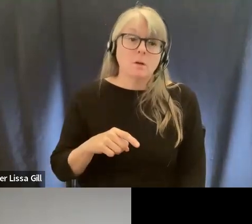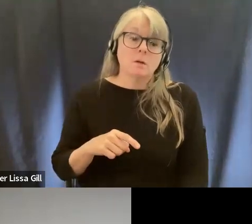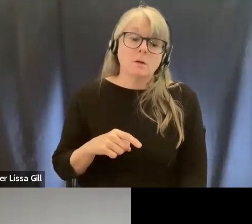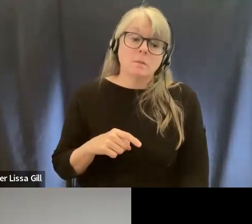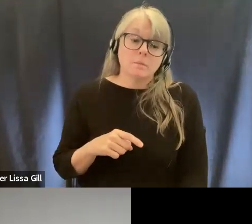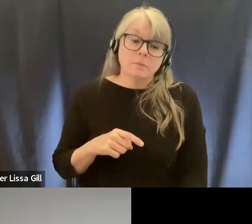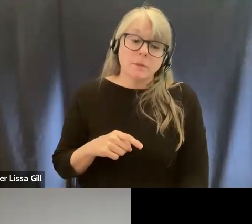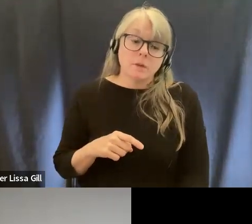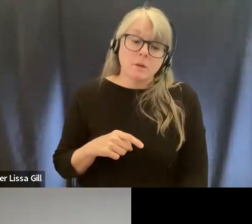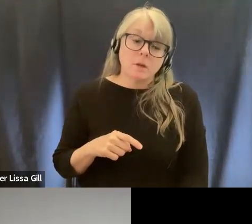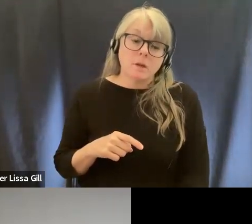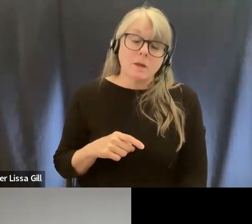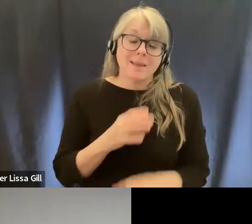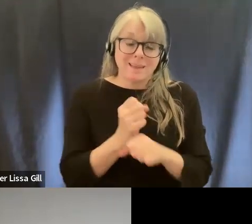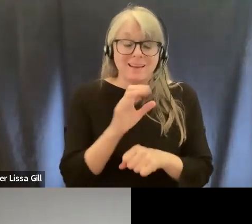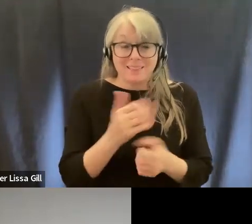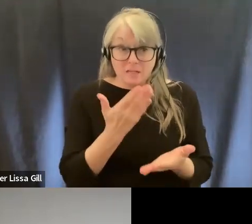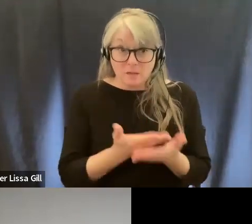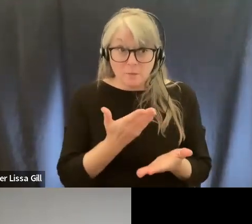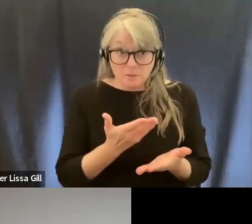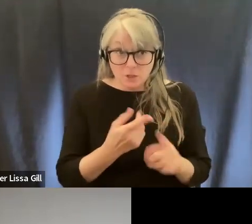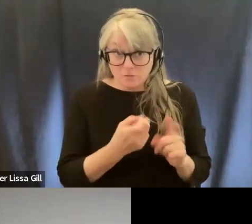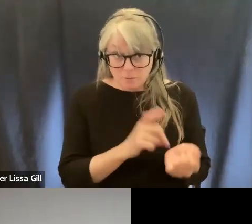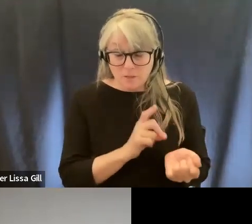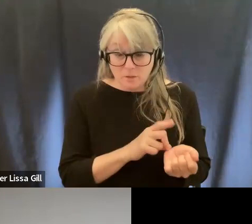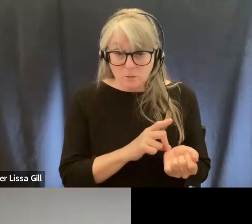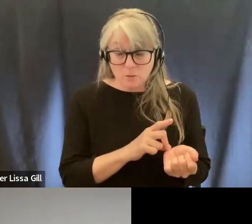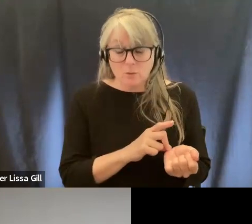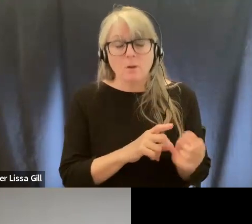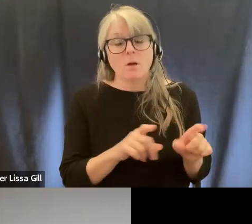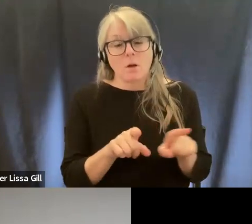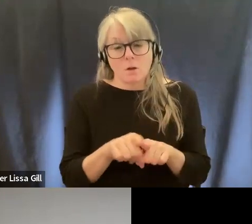You know, obtaining that documentation from your doctor can also eliminate. You know, the pet fees every month the pet rent the pet penalty.